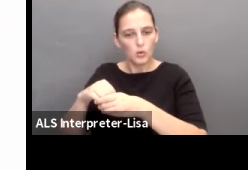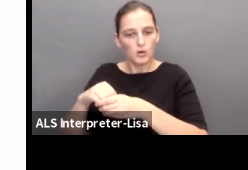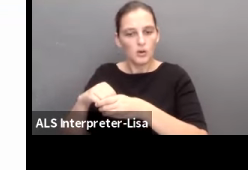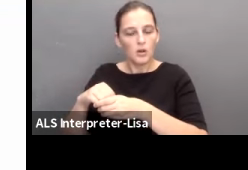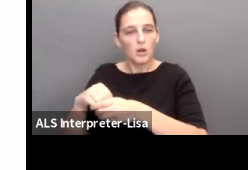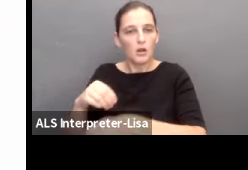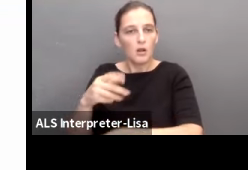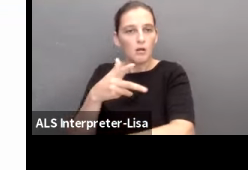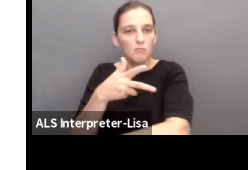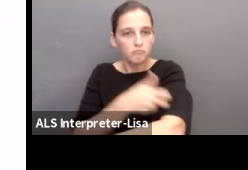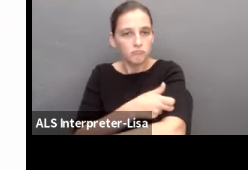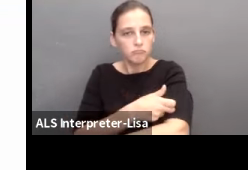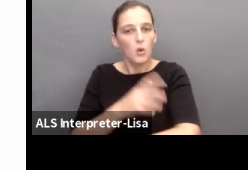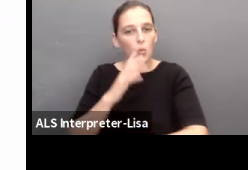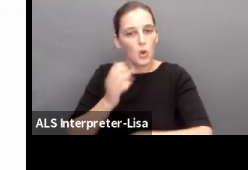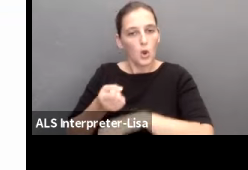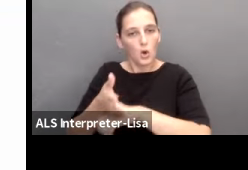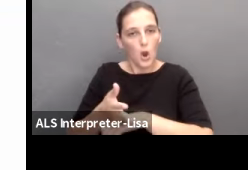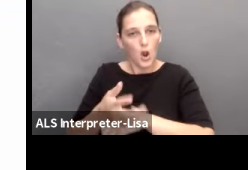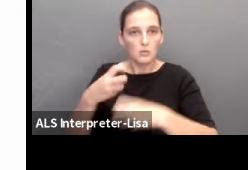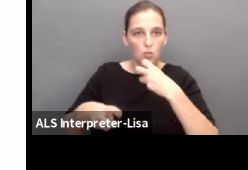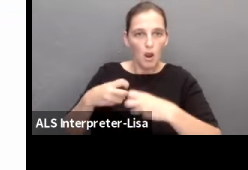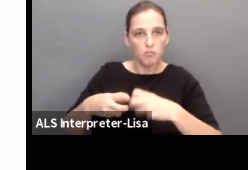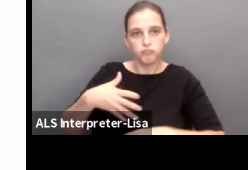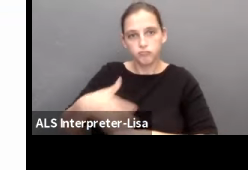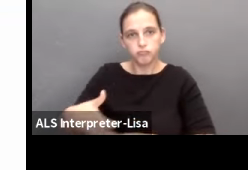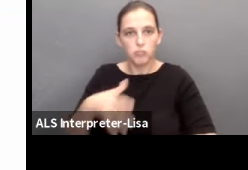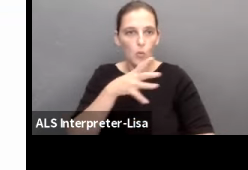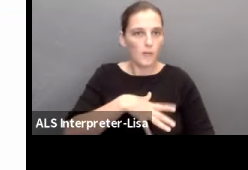problems in women or men. What we do know is that we have found that